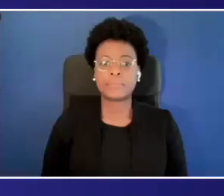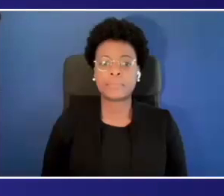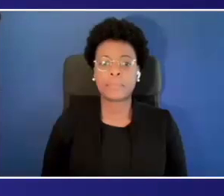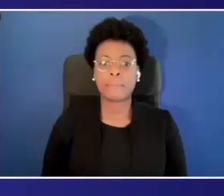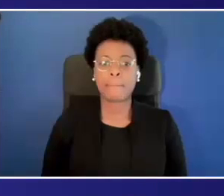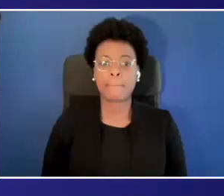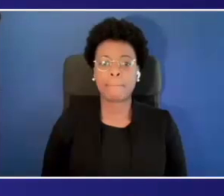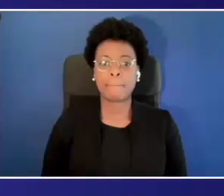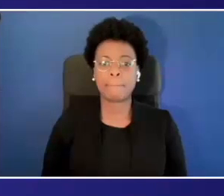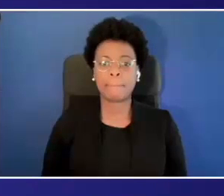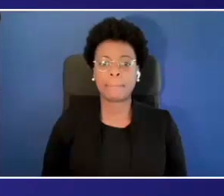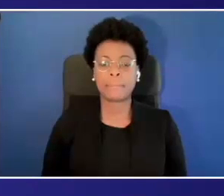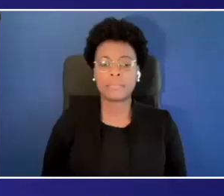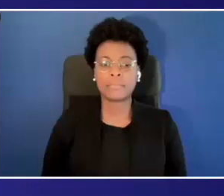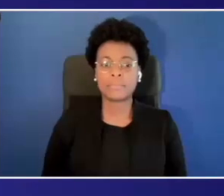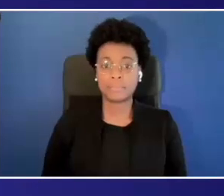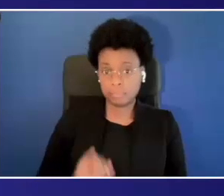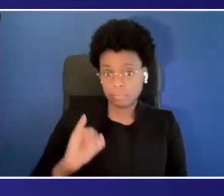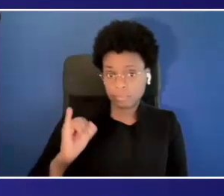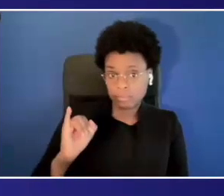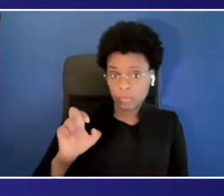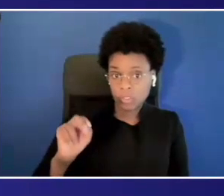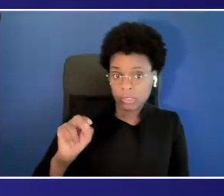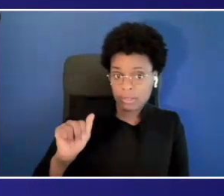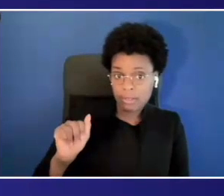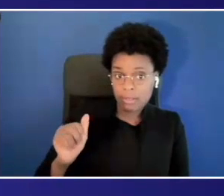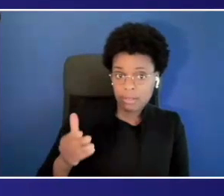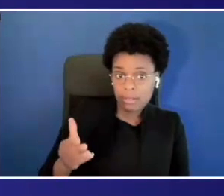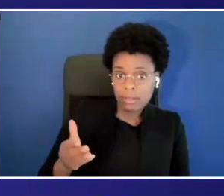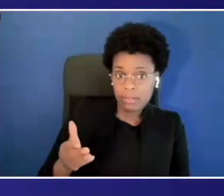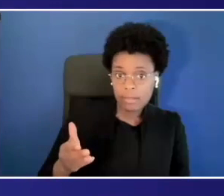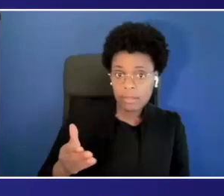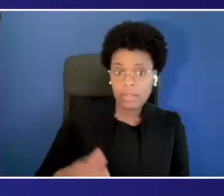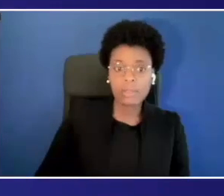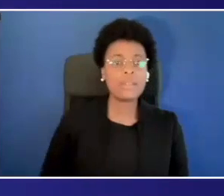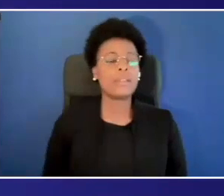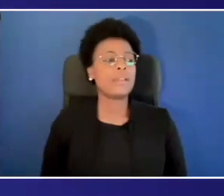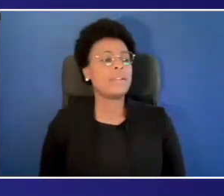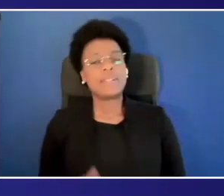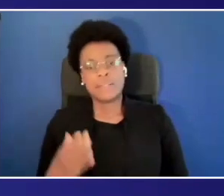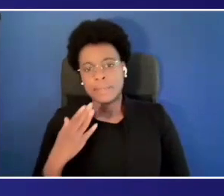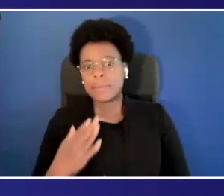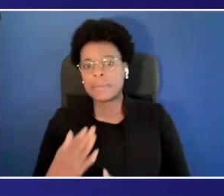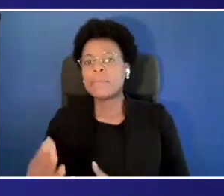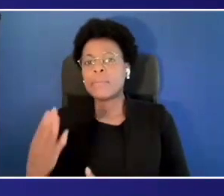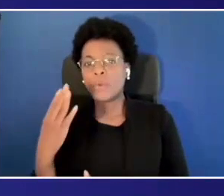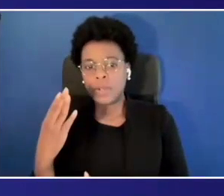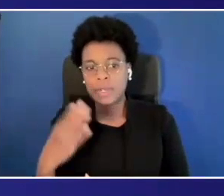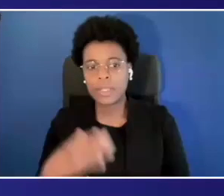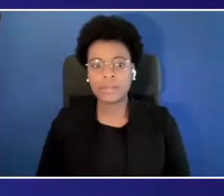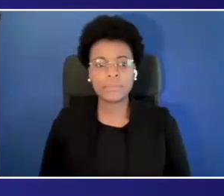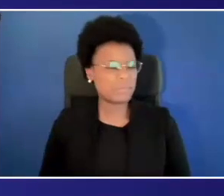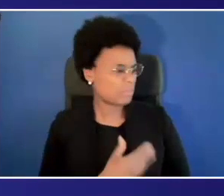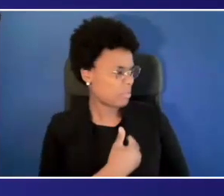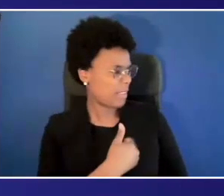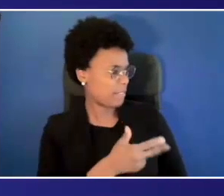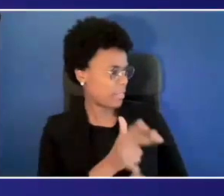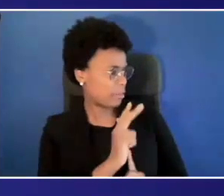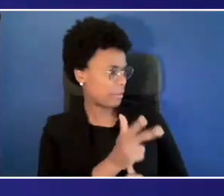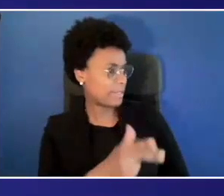Jenna Wyatt. Good morning. Good morning. You have 3ÿmin.